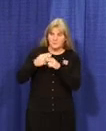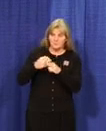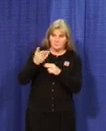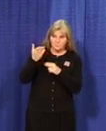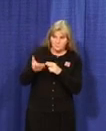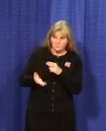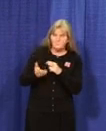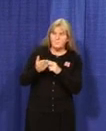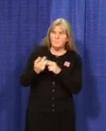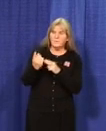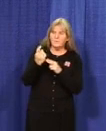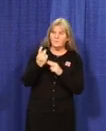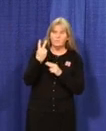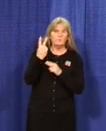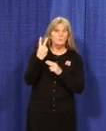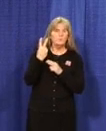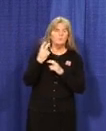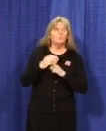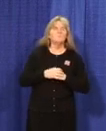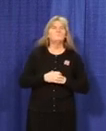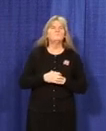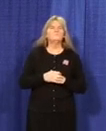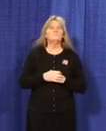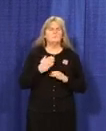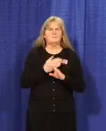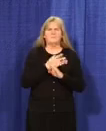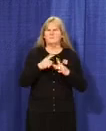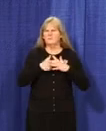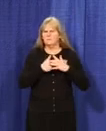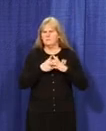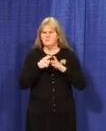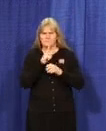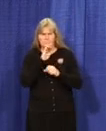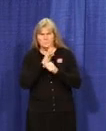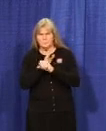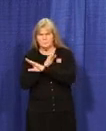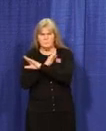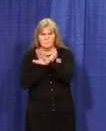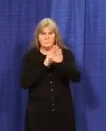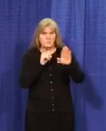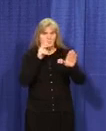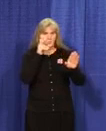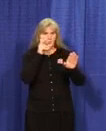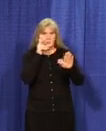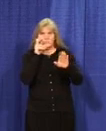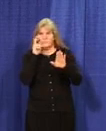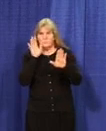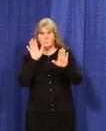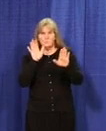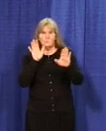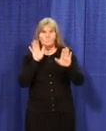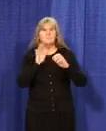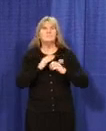will each have two questions. Before we begin, I would like to verify that everyone can hear us? If any reporters are having